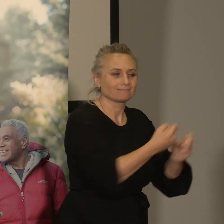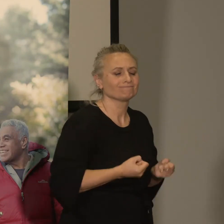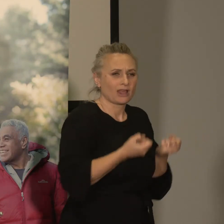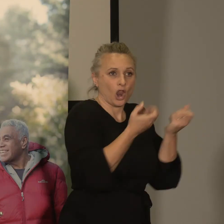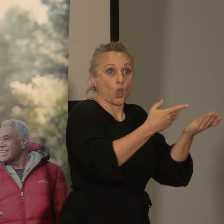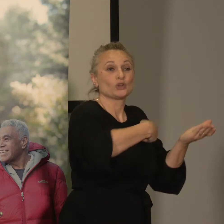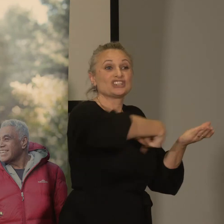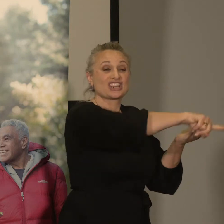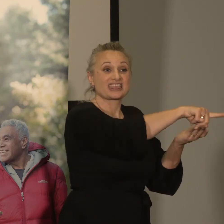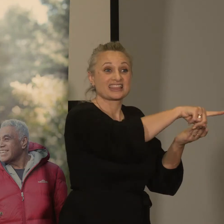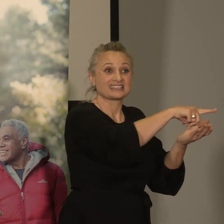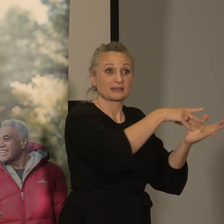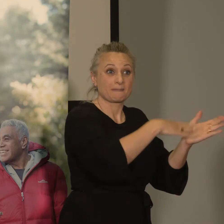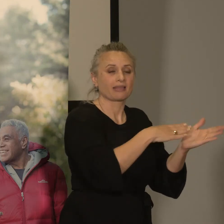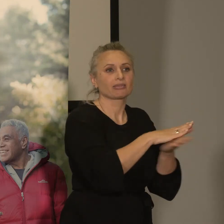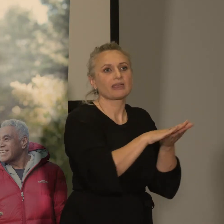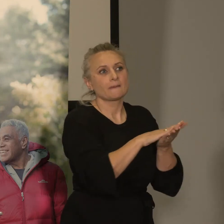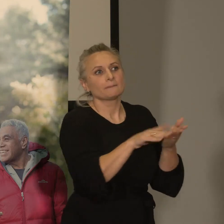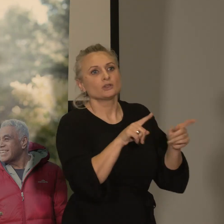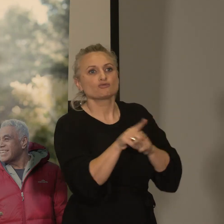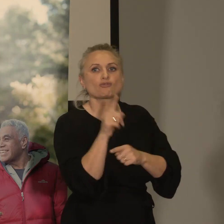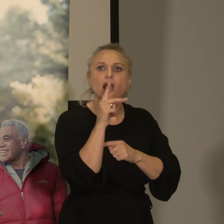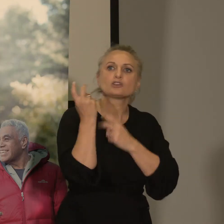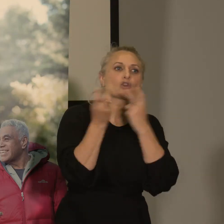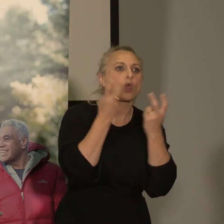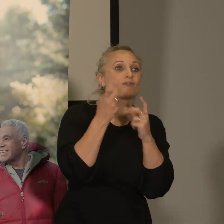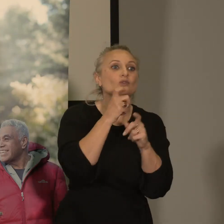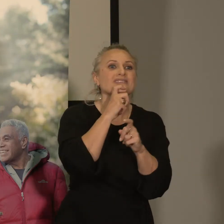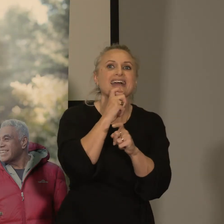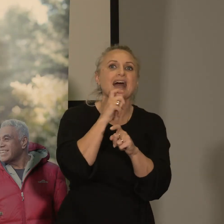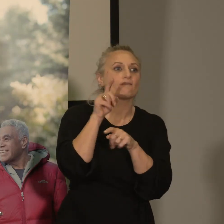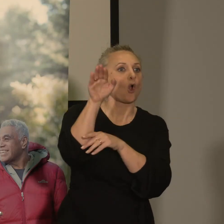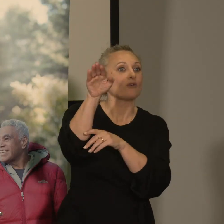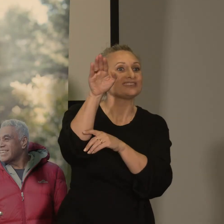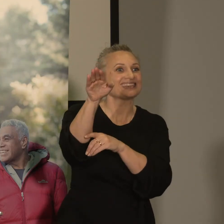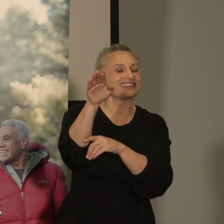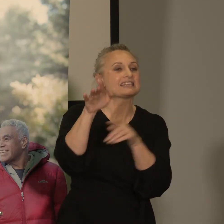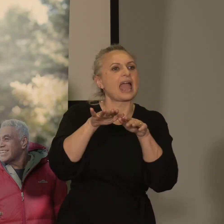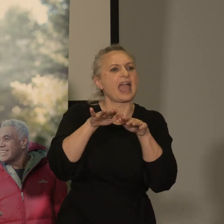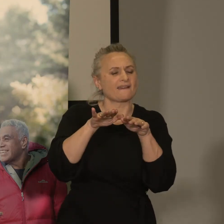campaign that we are launching this month, tailored for foreign workers in countries that have equivalency, and we also have a program of